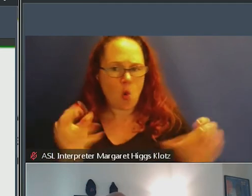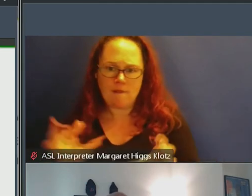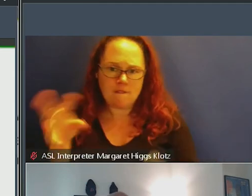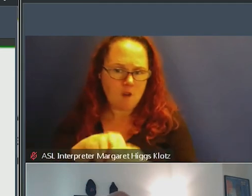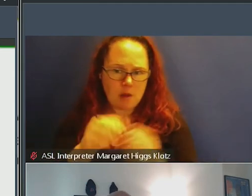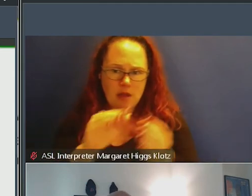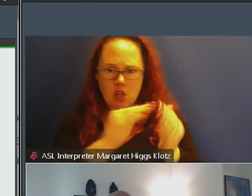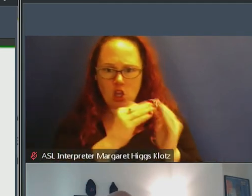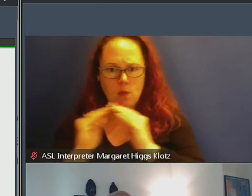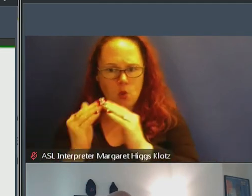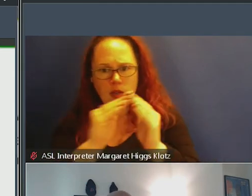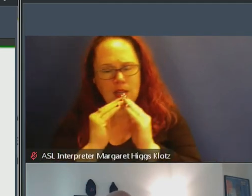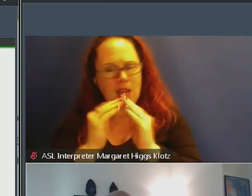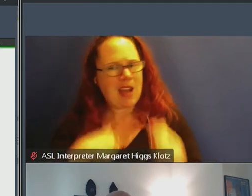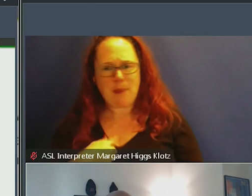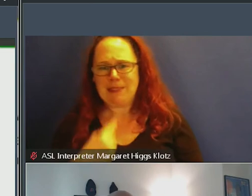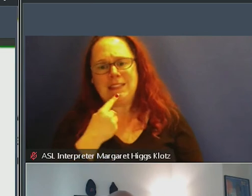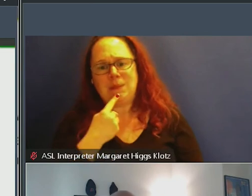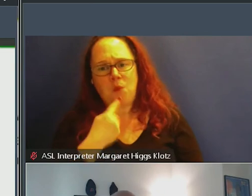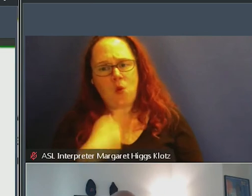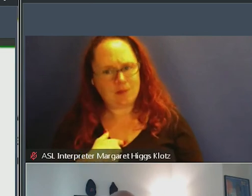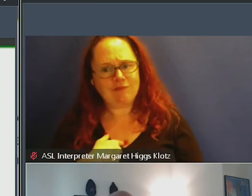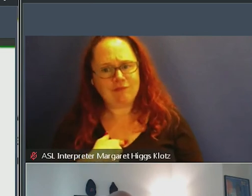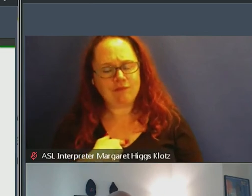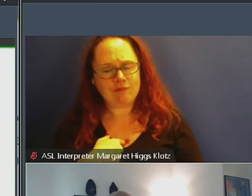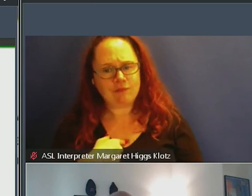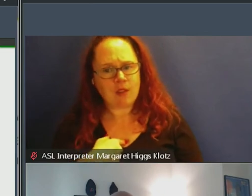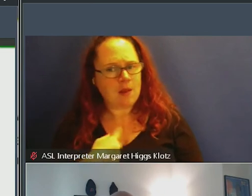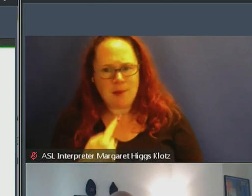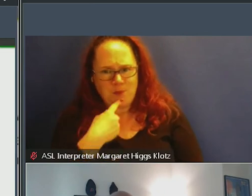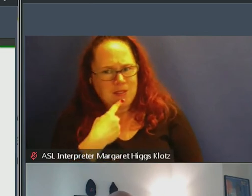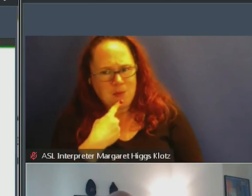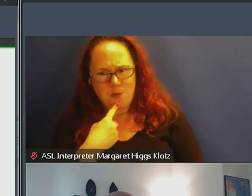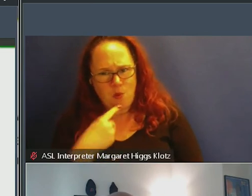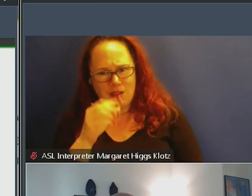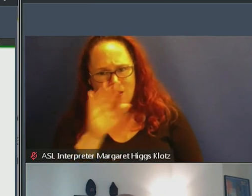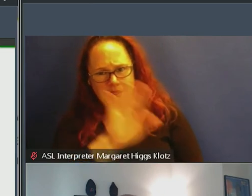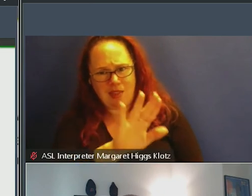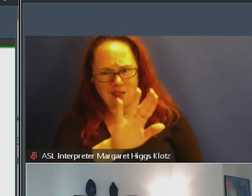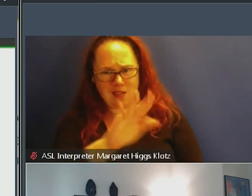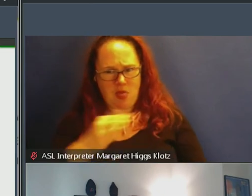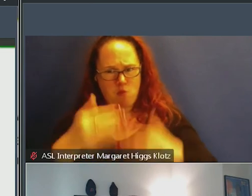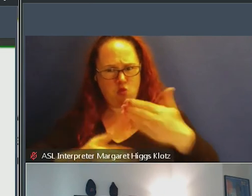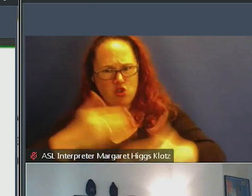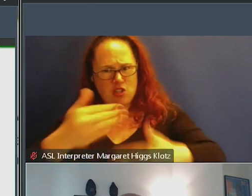I'm honestly very disappointed more than anything else that that's how the County has been deemed fit to proceed.